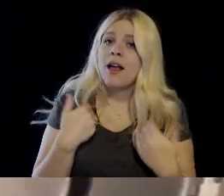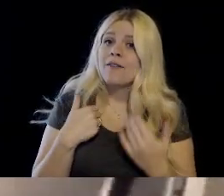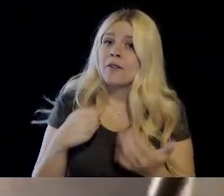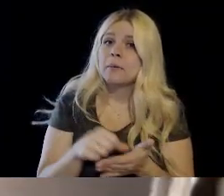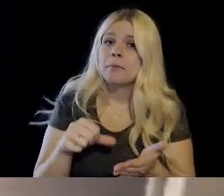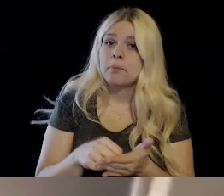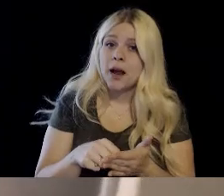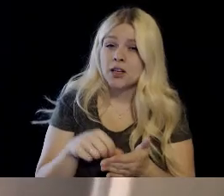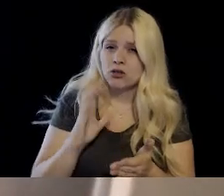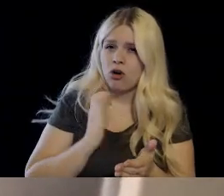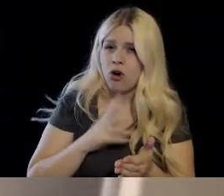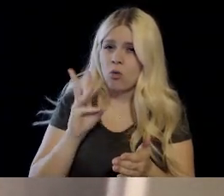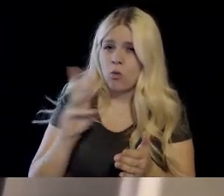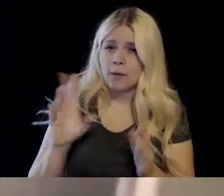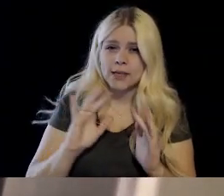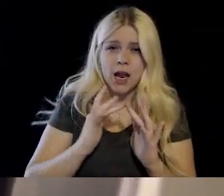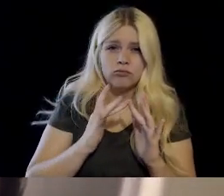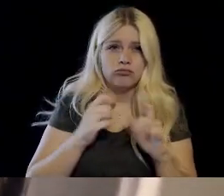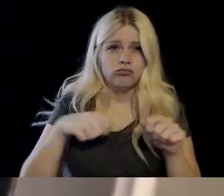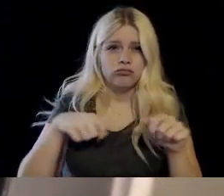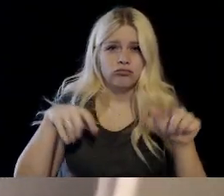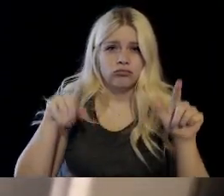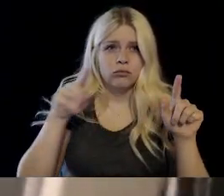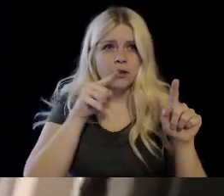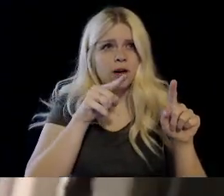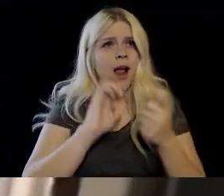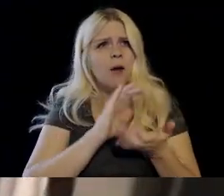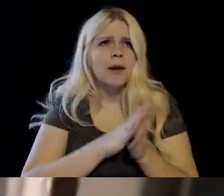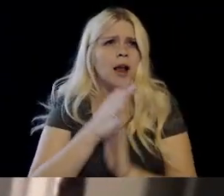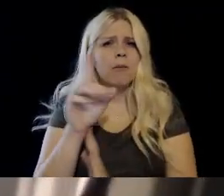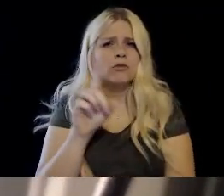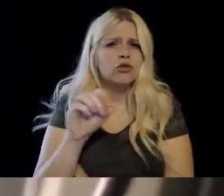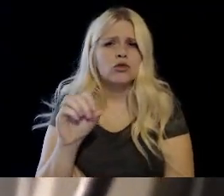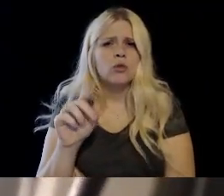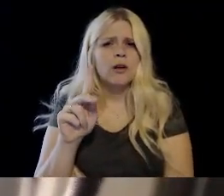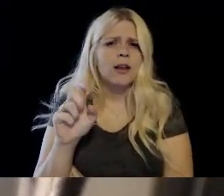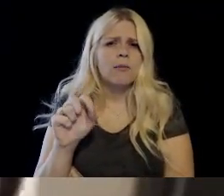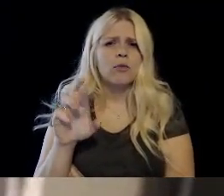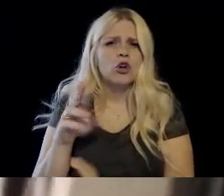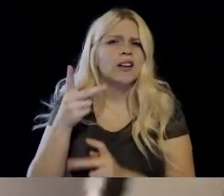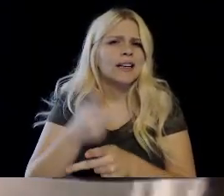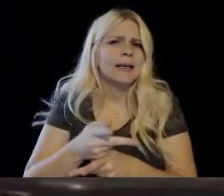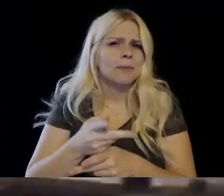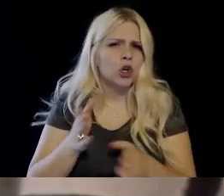about what it takes to become a zookeeper. Maybe one day we'll do lunch with the keeper on Facebook. Joanne: That would be kinda fun.